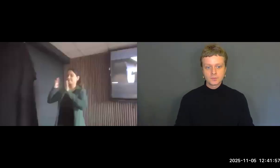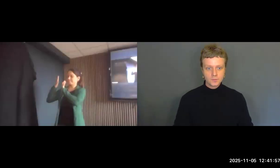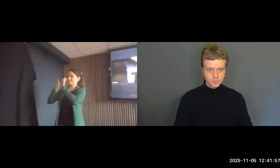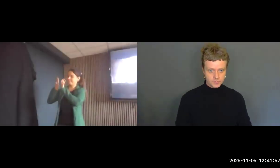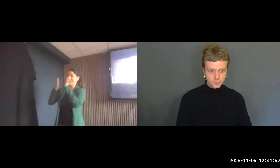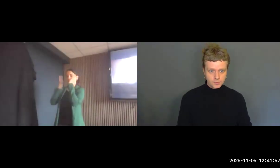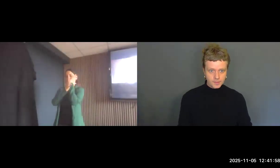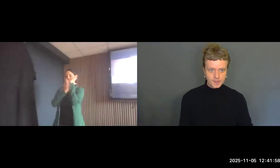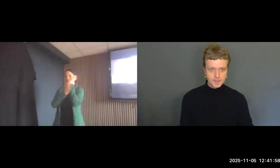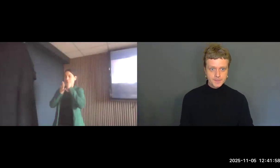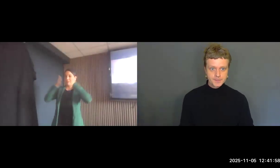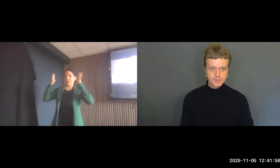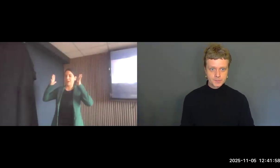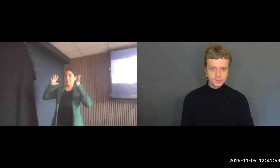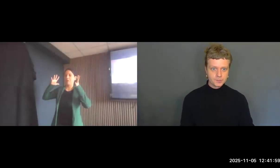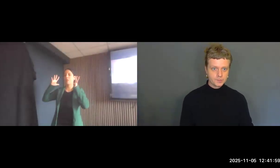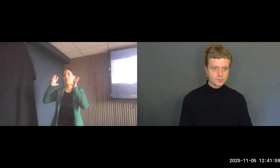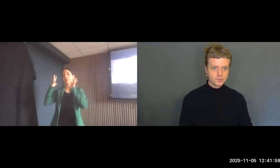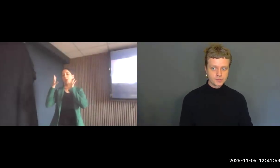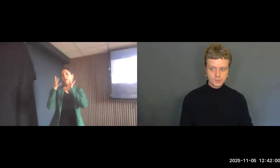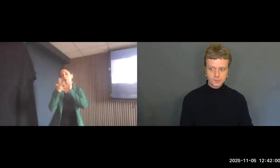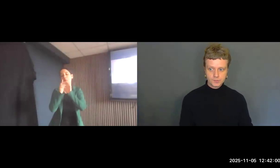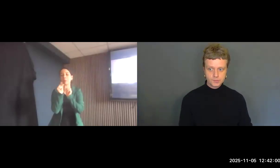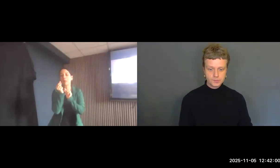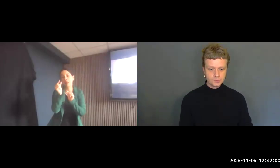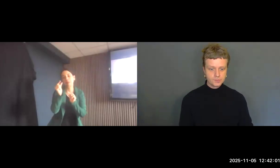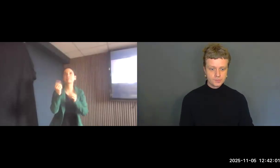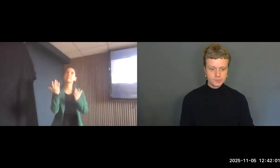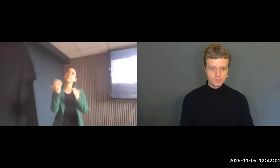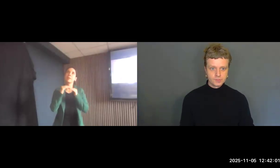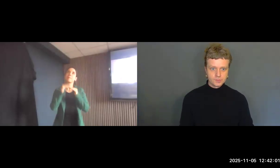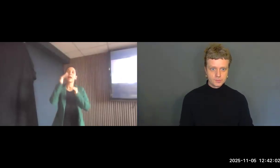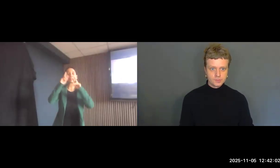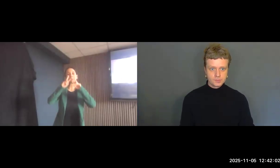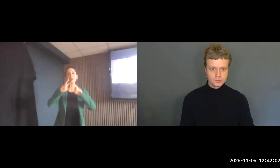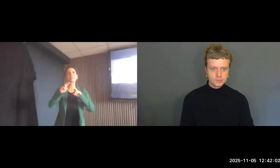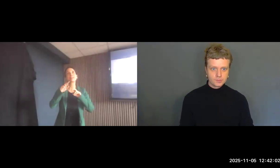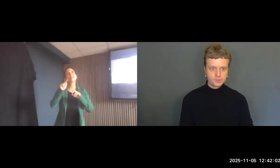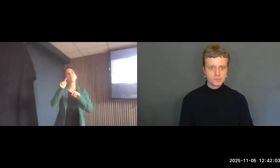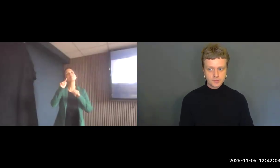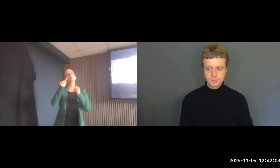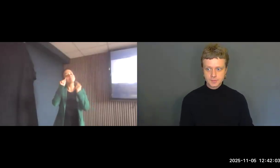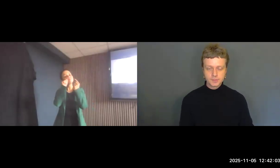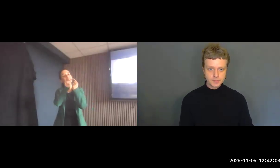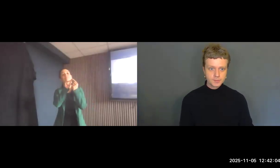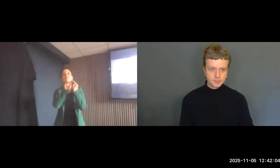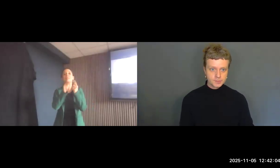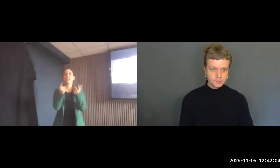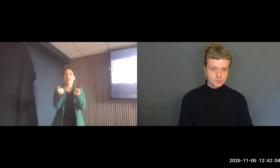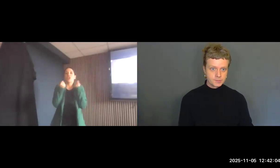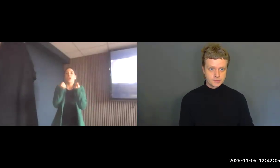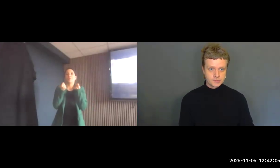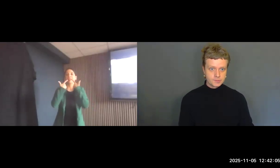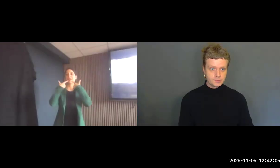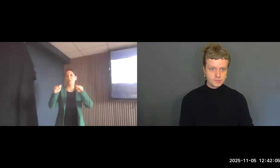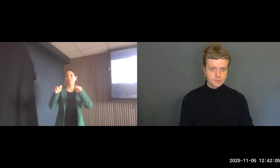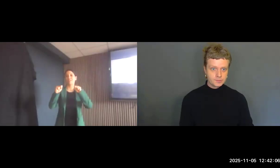I think in terms of seeing a reduction in lexical items, a lessening of lexical items.